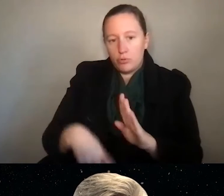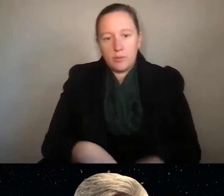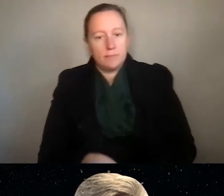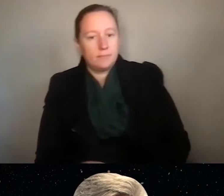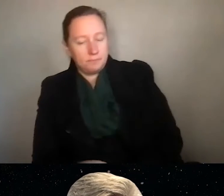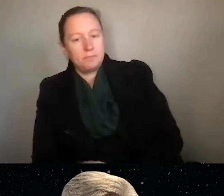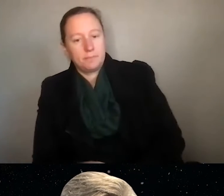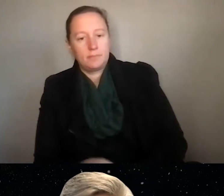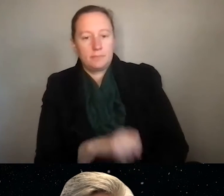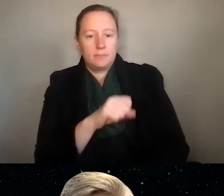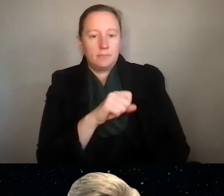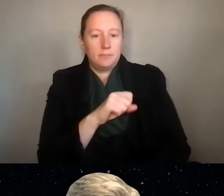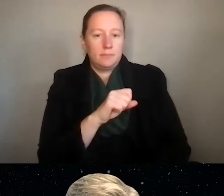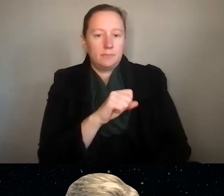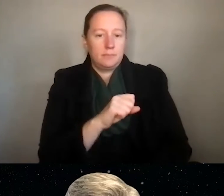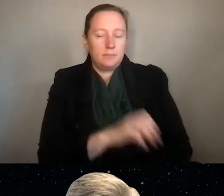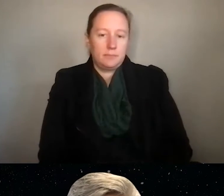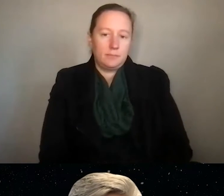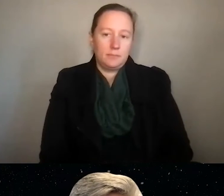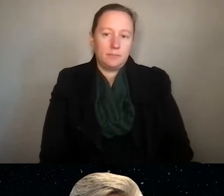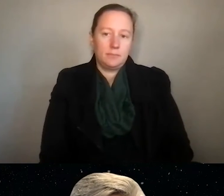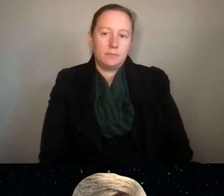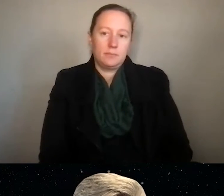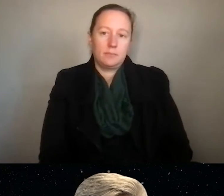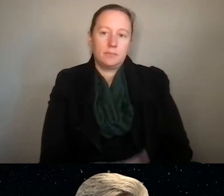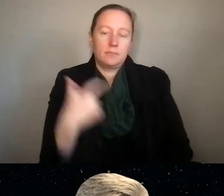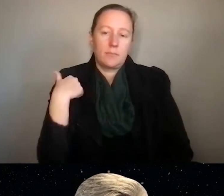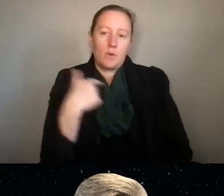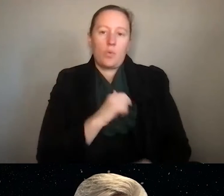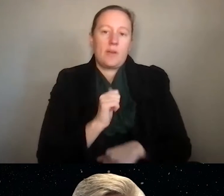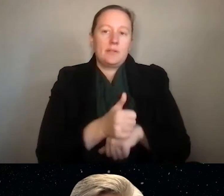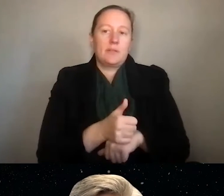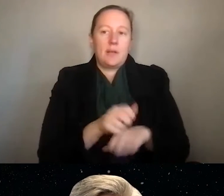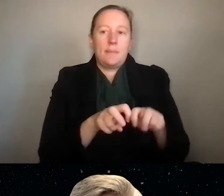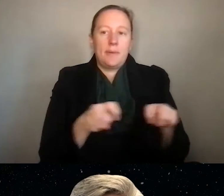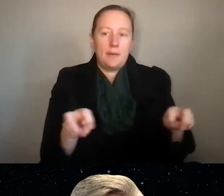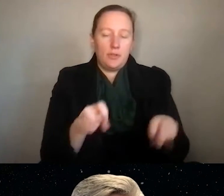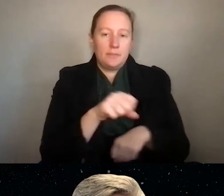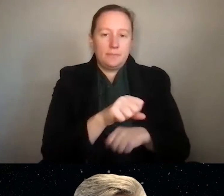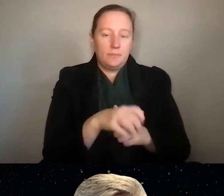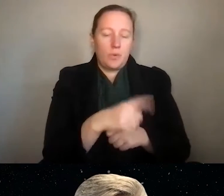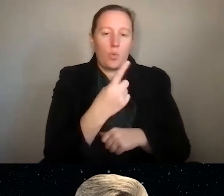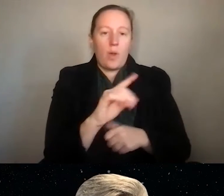Elsa Gonzalez: Yes. As we put together panels, one of the first things is what